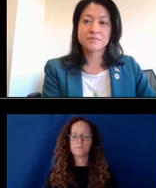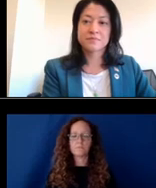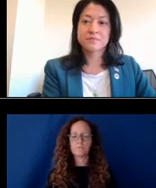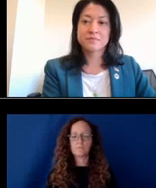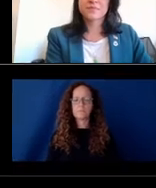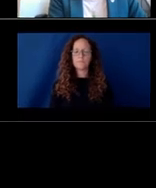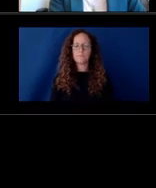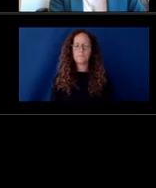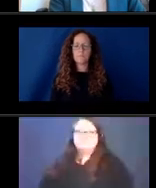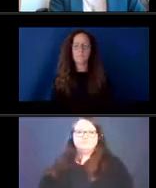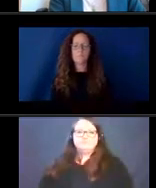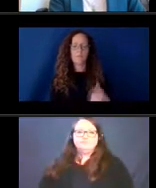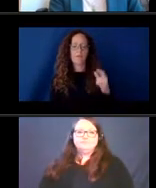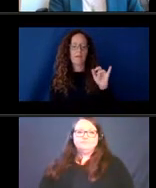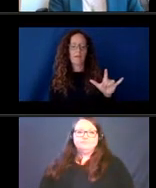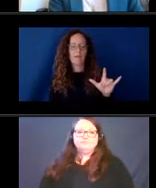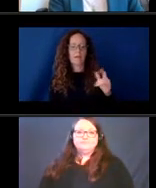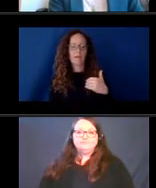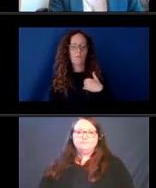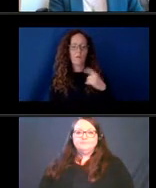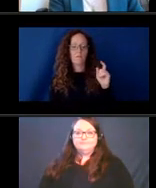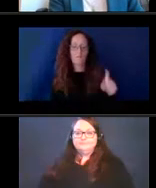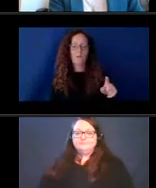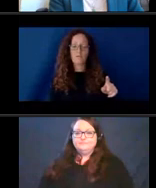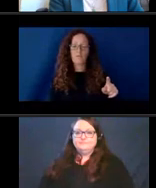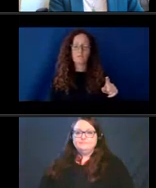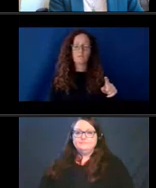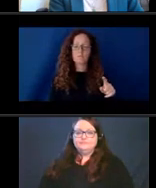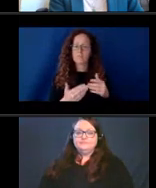We have a question. How long forward are there currently forecasts available, and will the